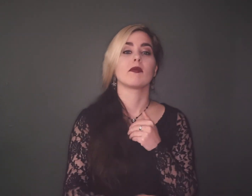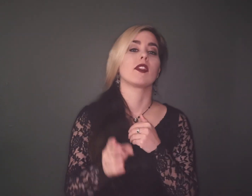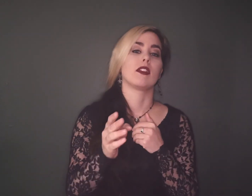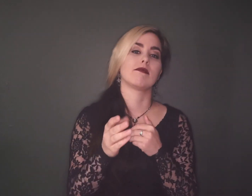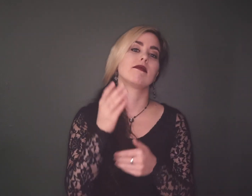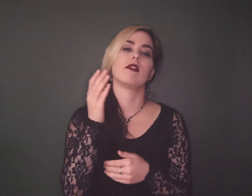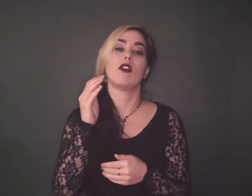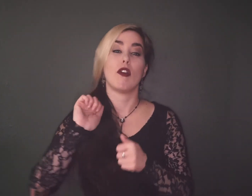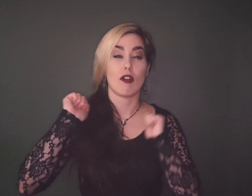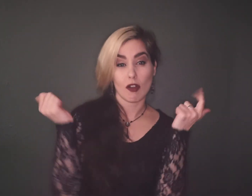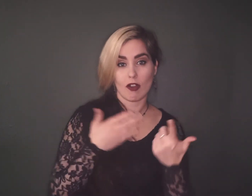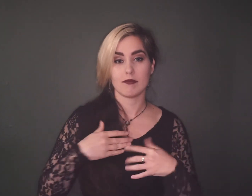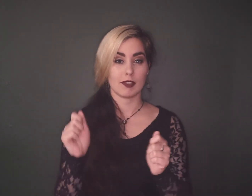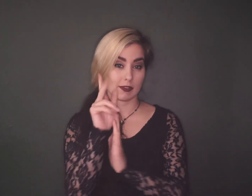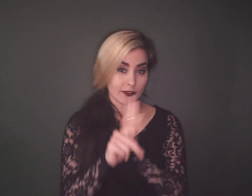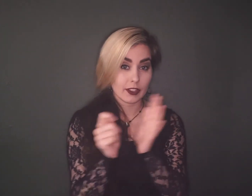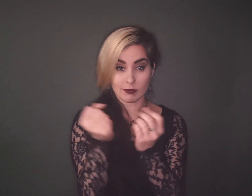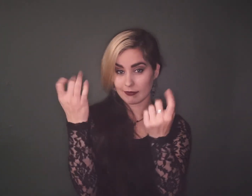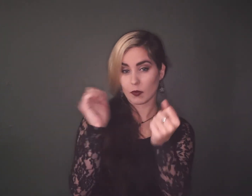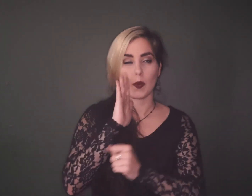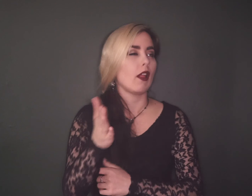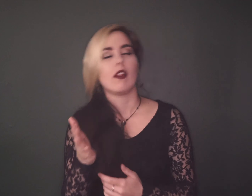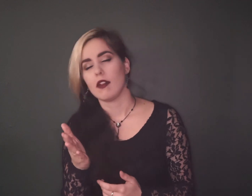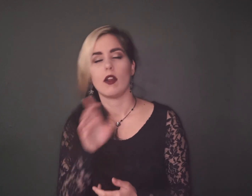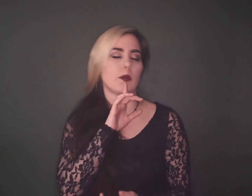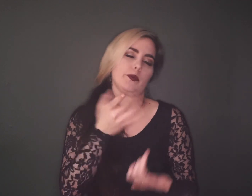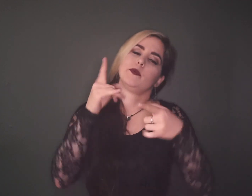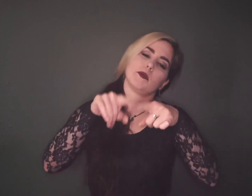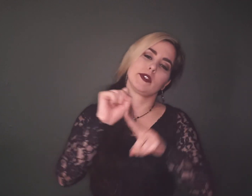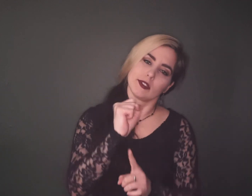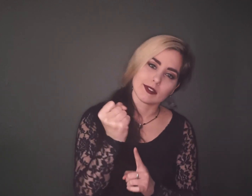Moving forward it will depend on the situation whether or not my videos are in American Sign Language.